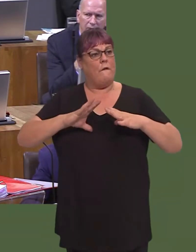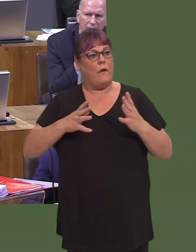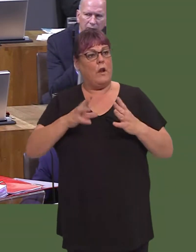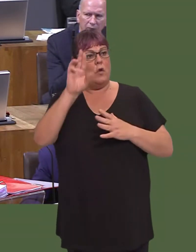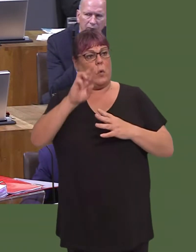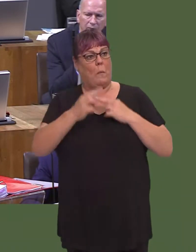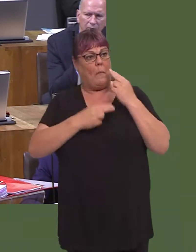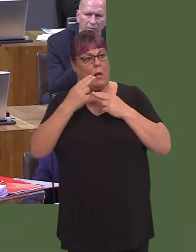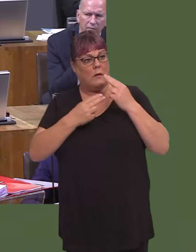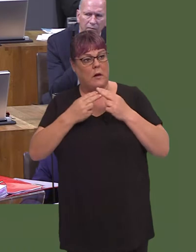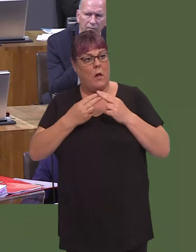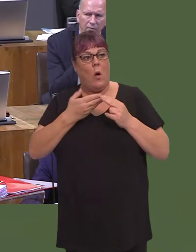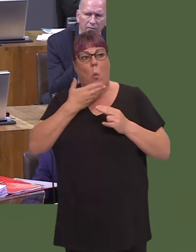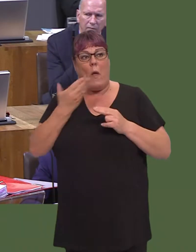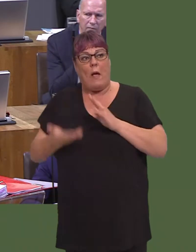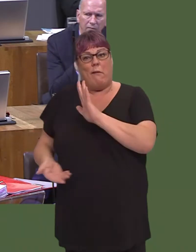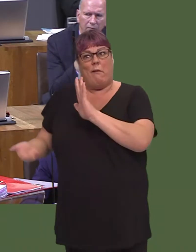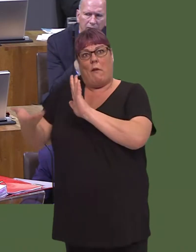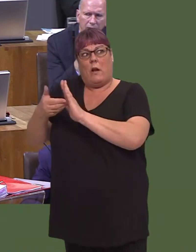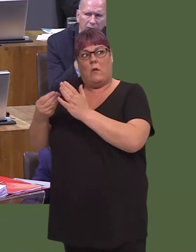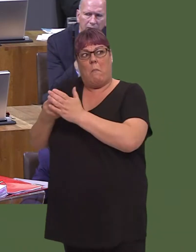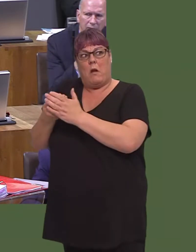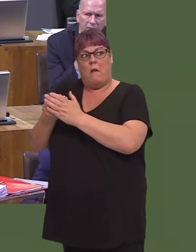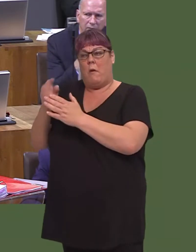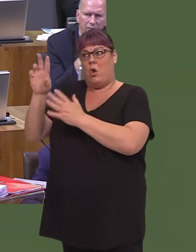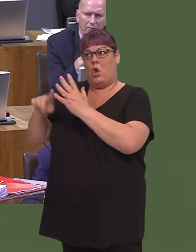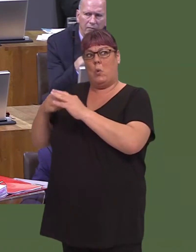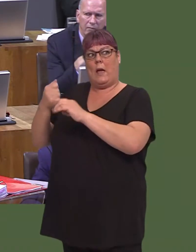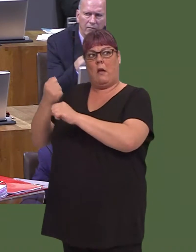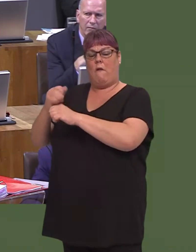now; who knows, there may be far fewer of them in the future, and part of the reason